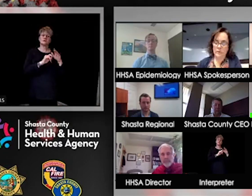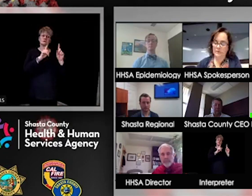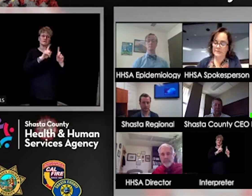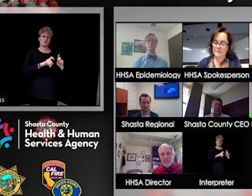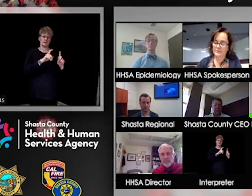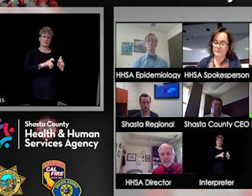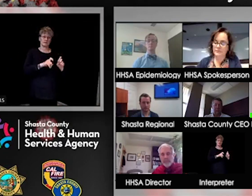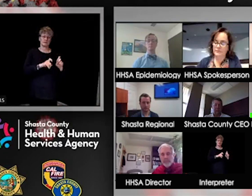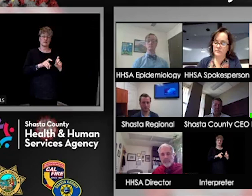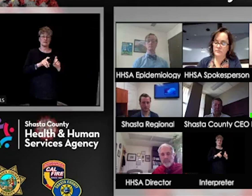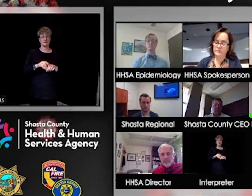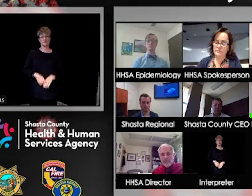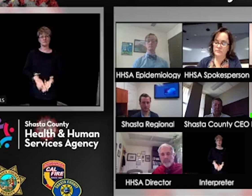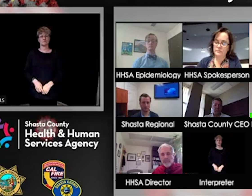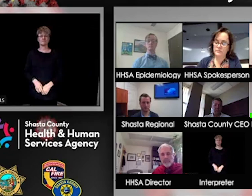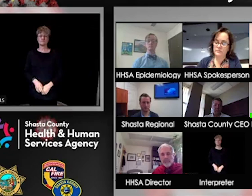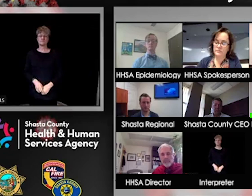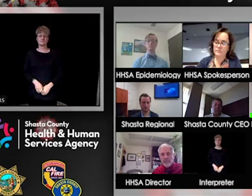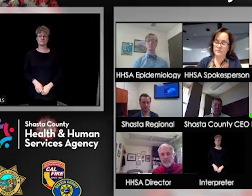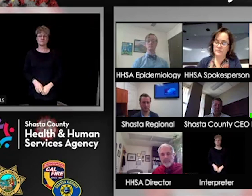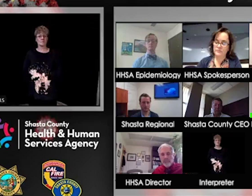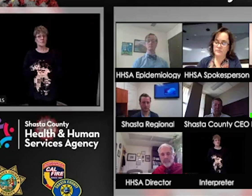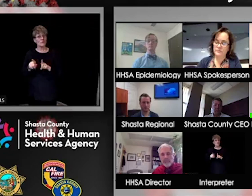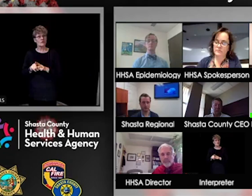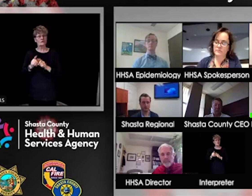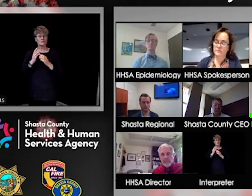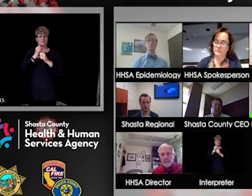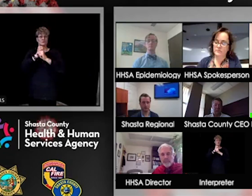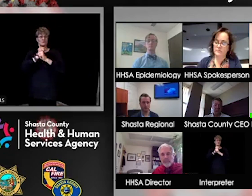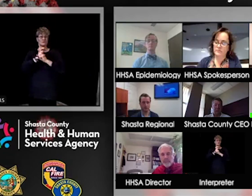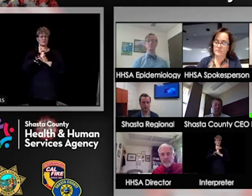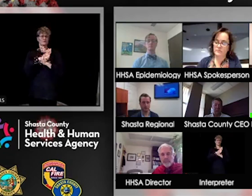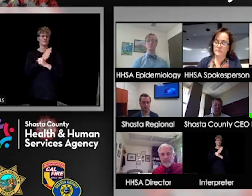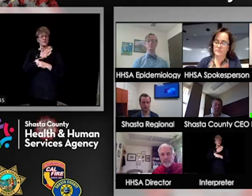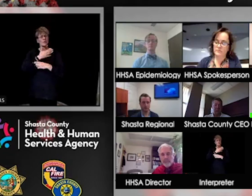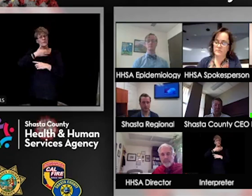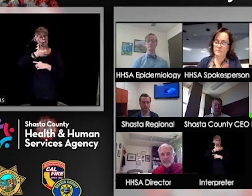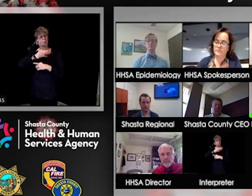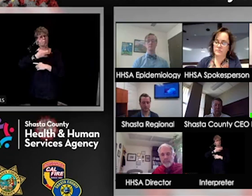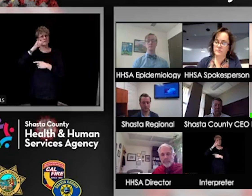older adults and individuals with medical conditions. What this looks like moving forward